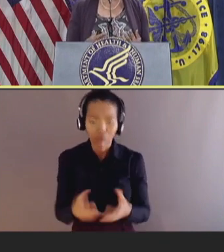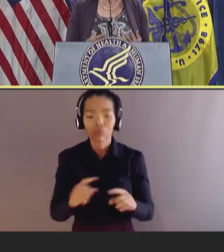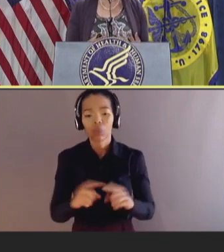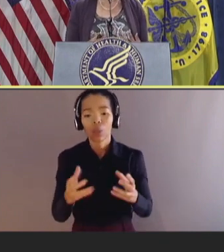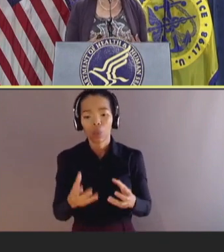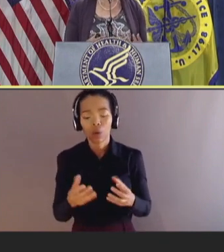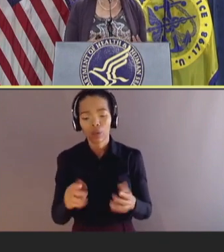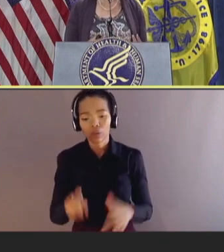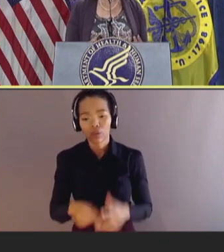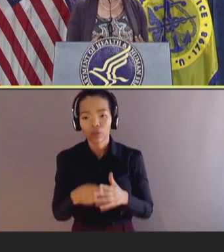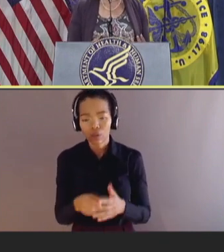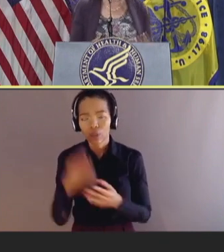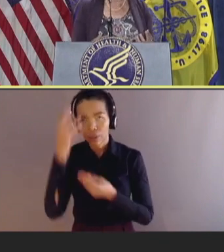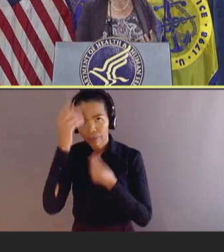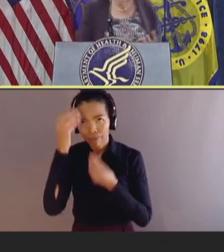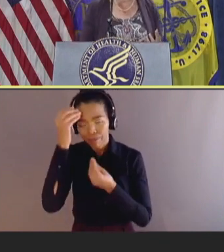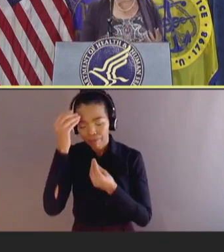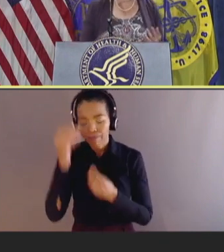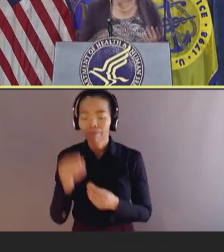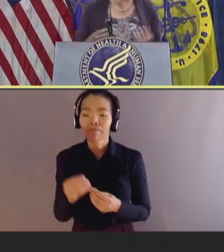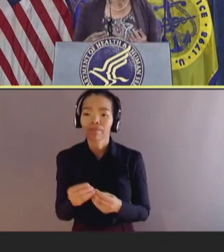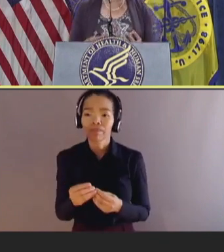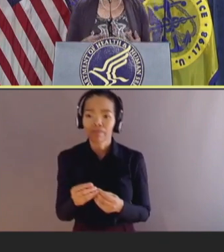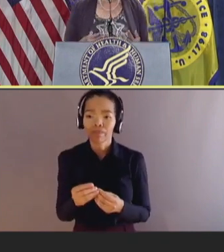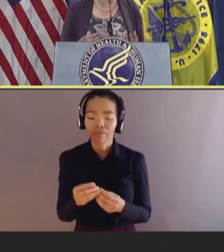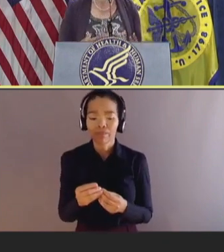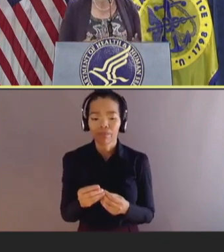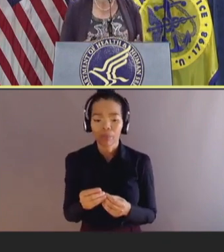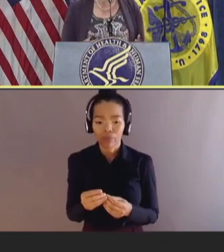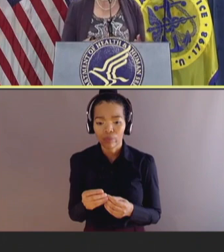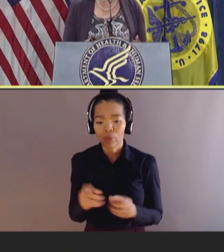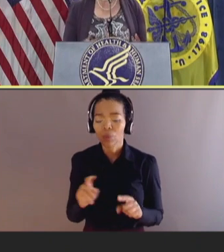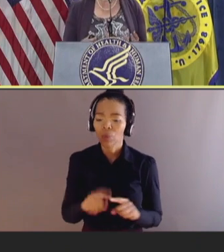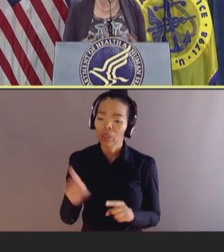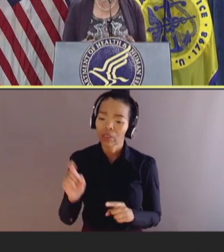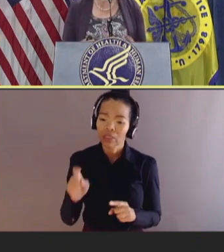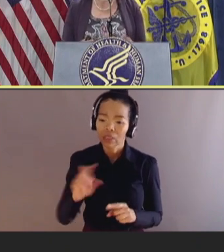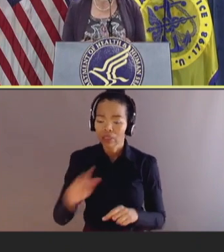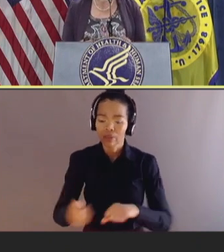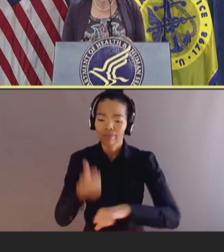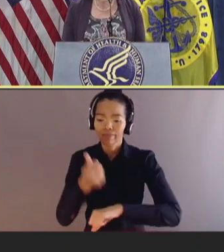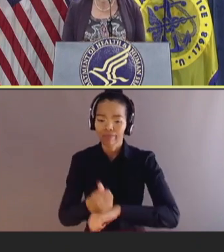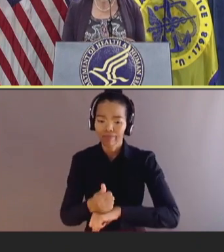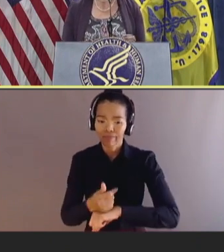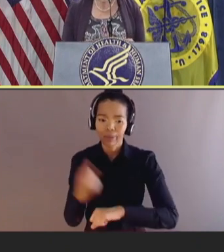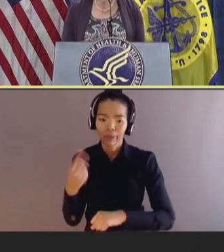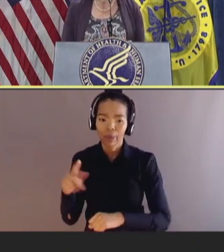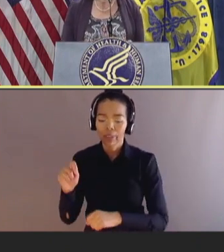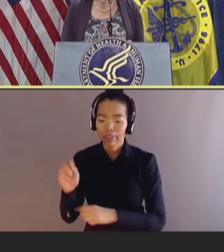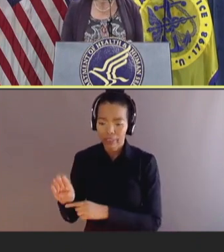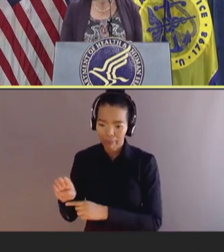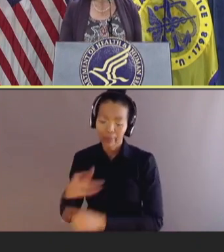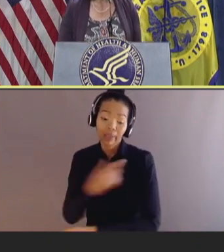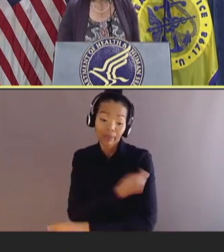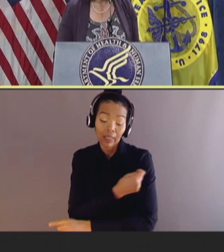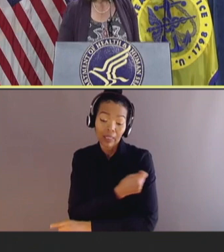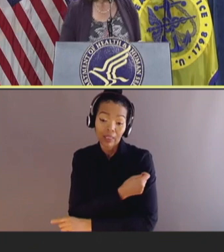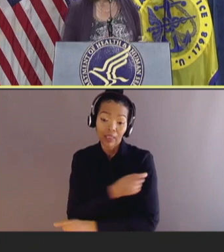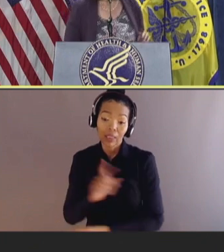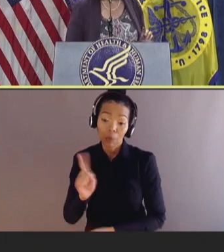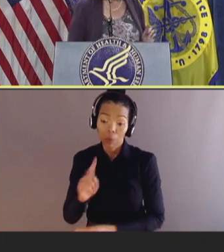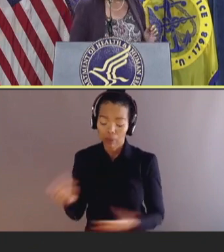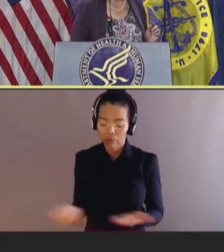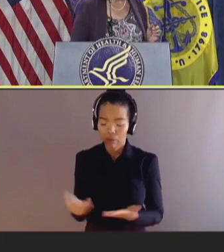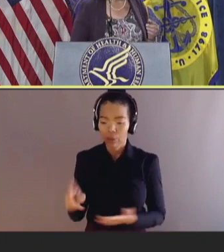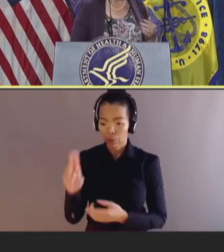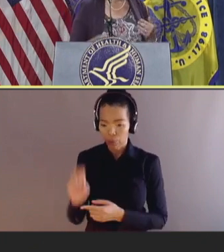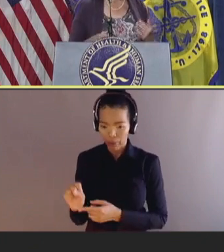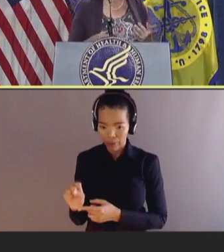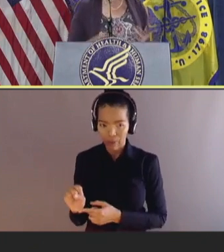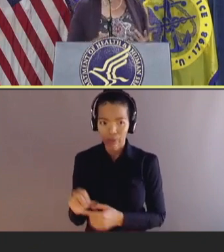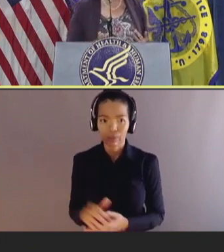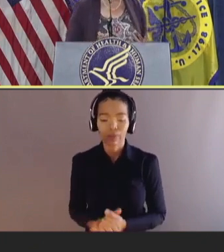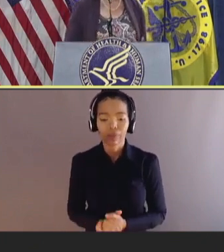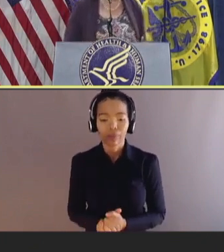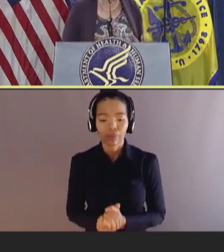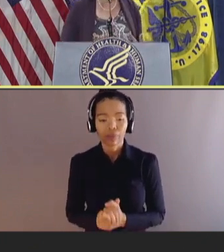the considerations that will need to be put in place for a TB vaccine in the U.S. And recently,